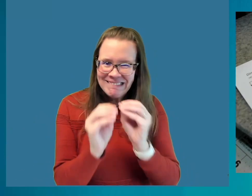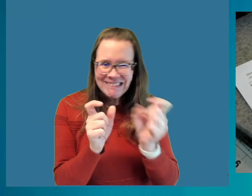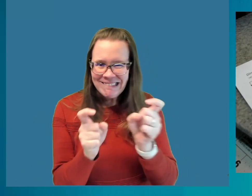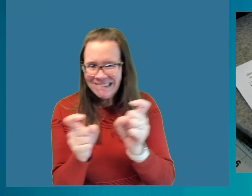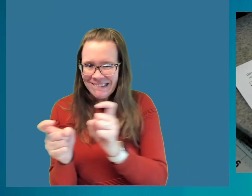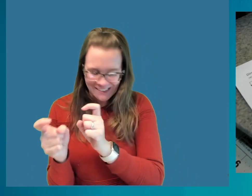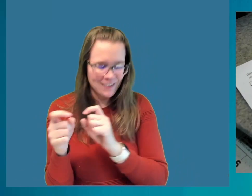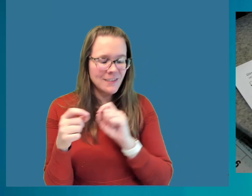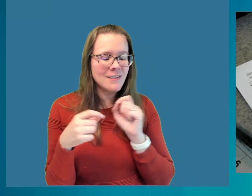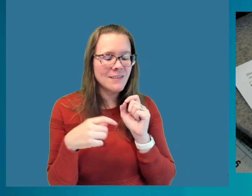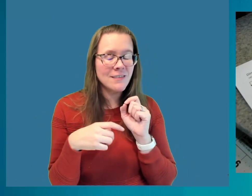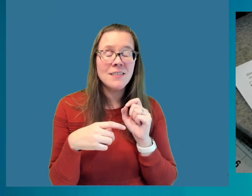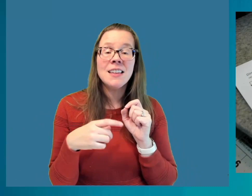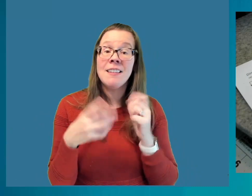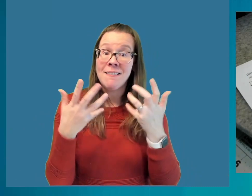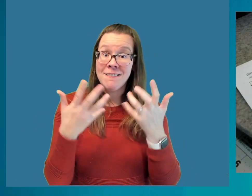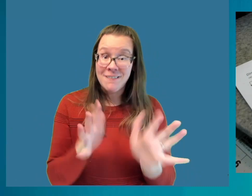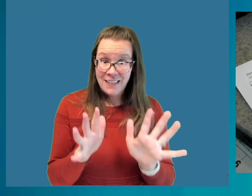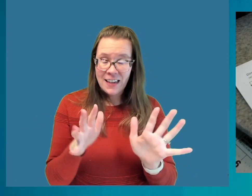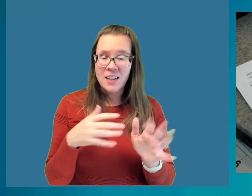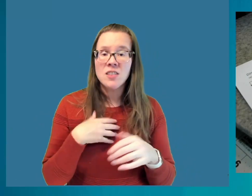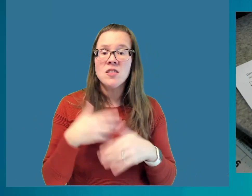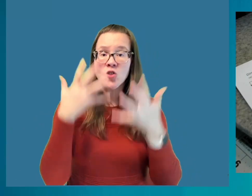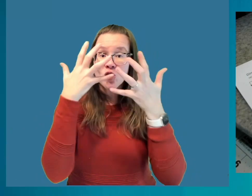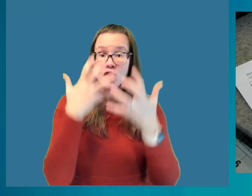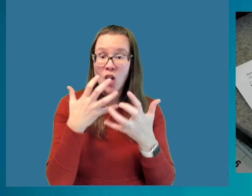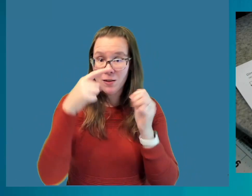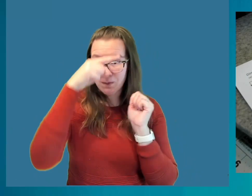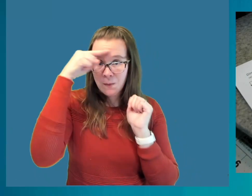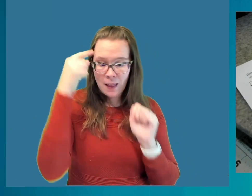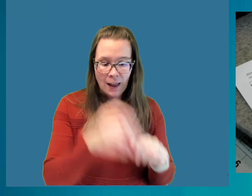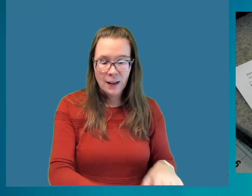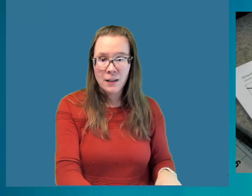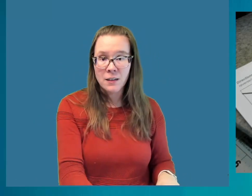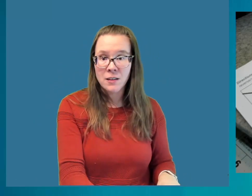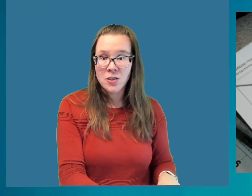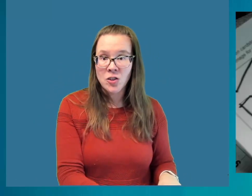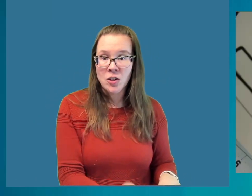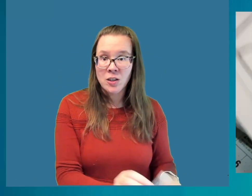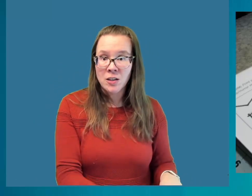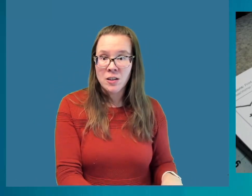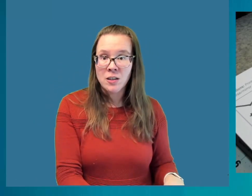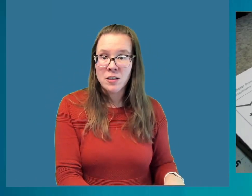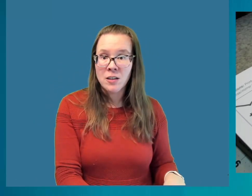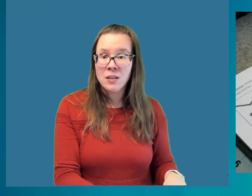to look like eventually. And I actually - you can see my eraser marks (or maybe you can't,